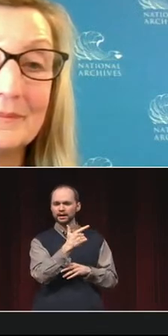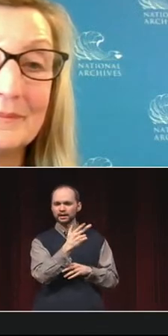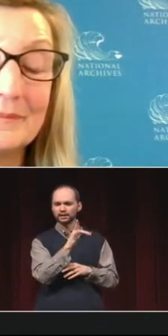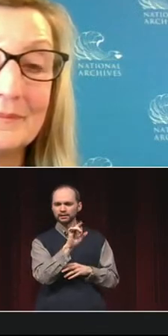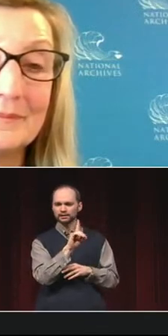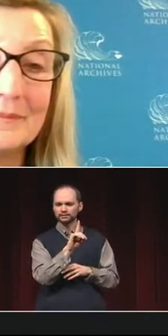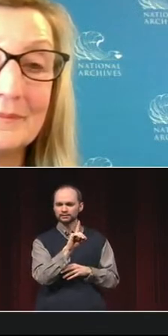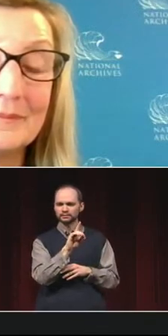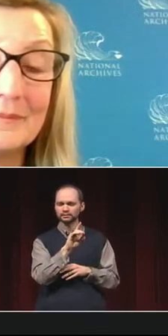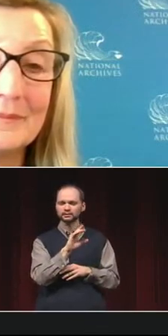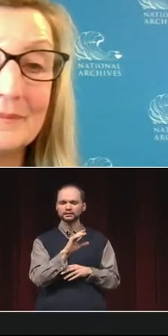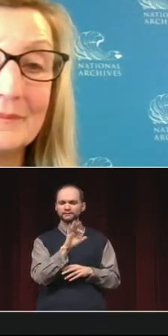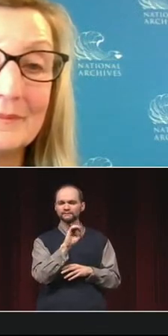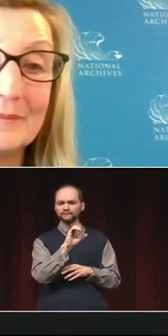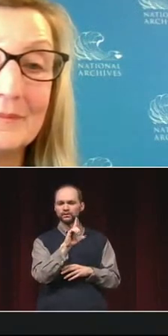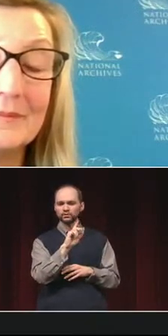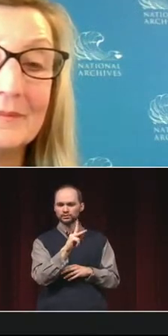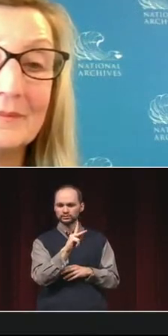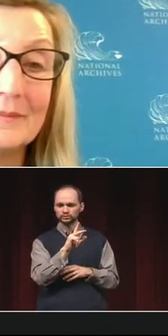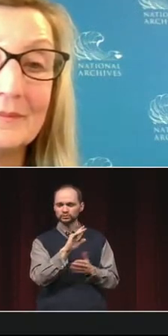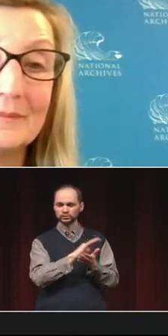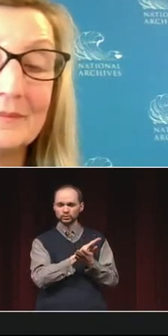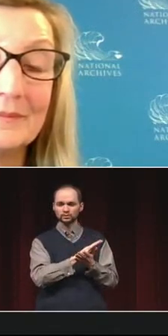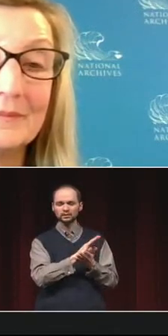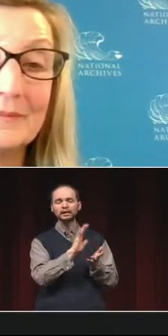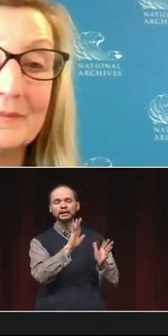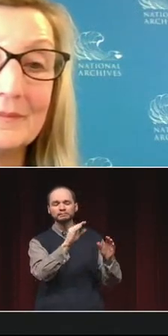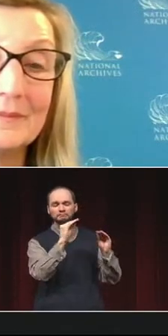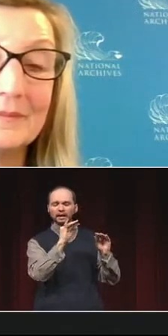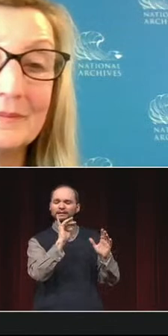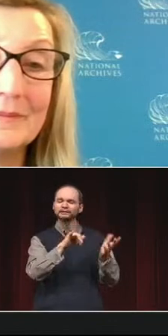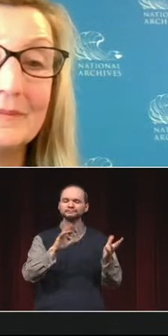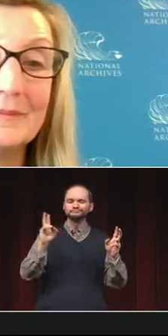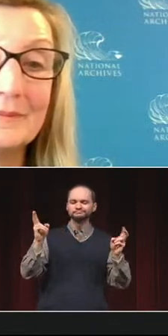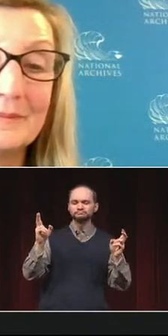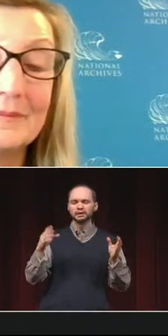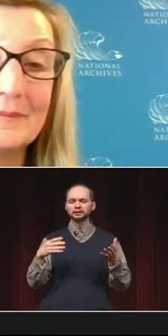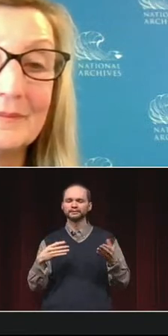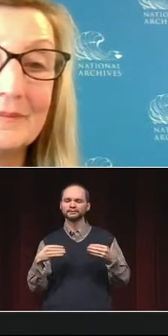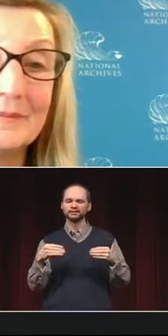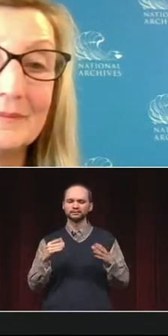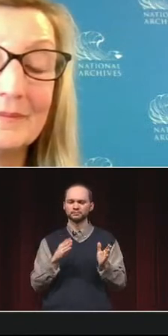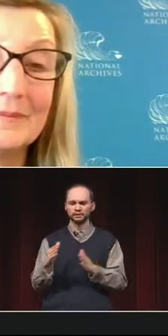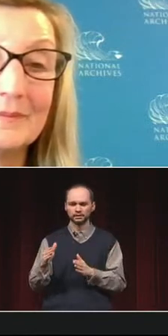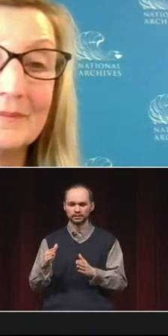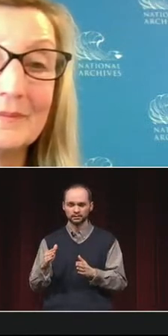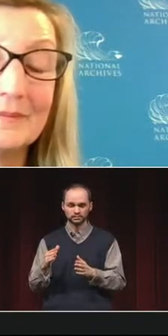that was a loose plan. But I did not get on the bus that day looking to stir up any kind of trouble.